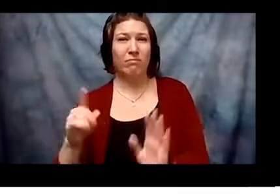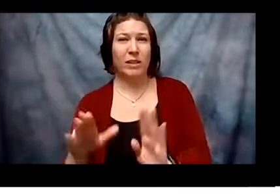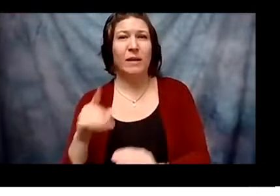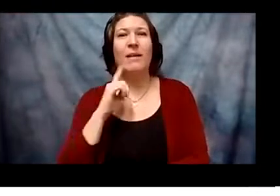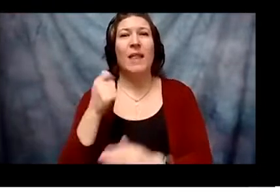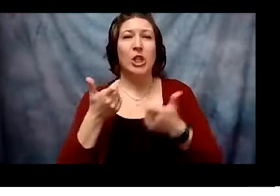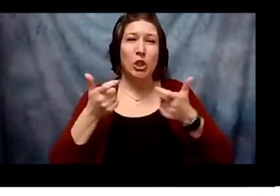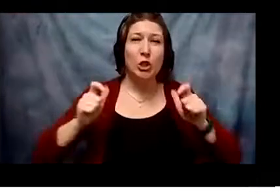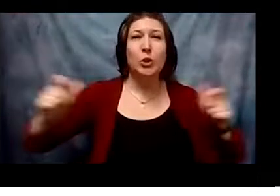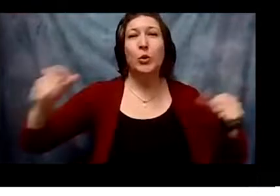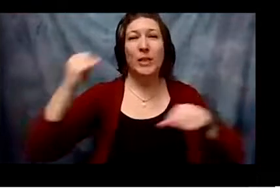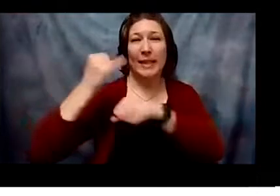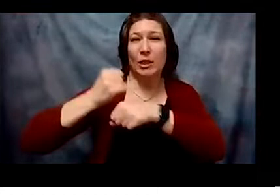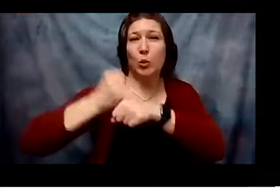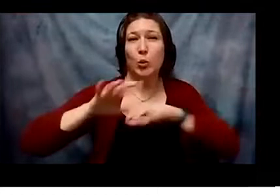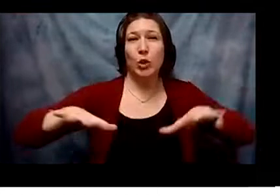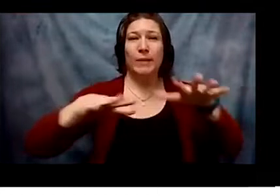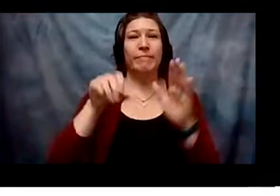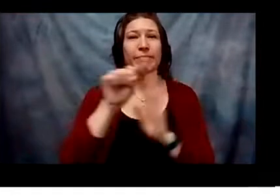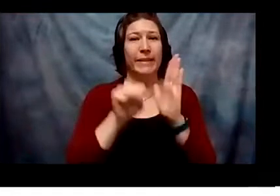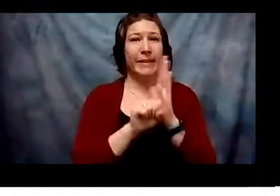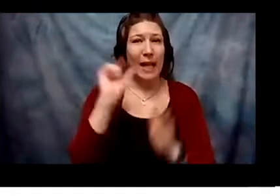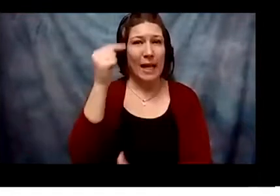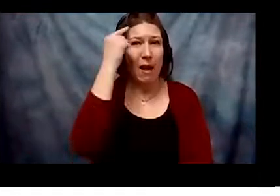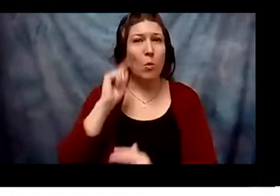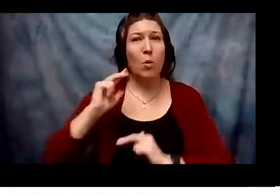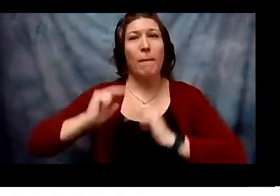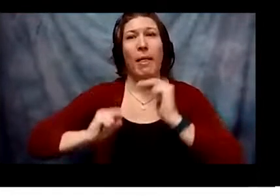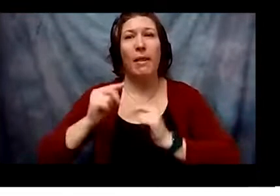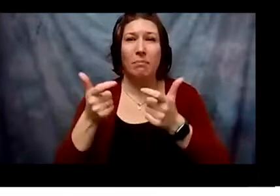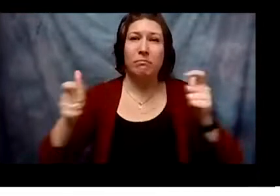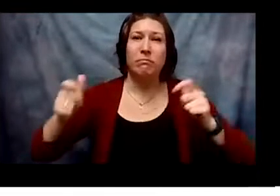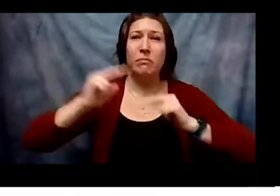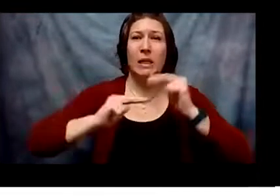State governments began building large buildings like this to hold thousands of people from the